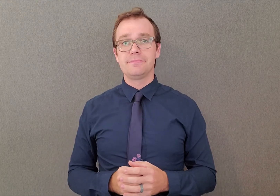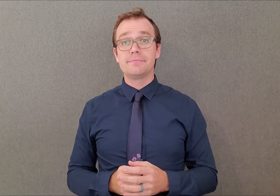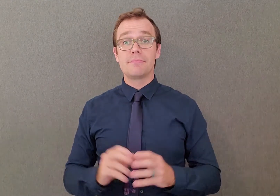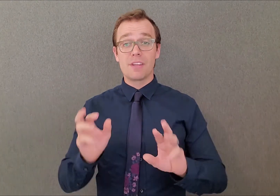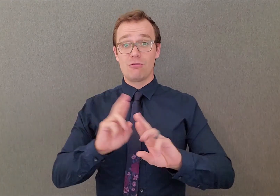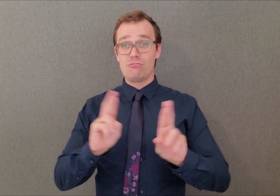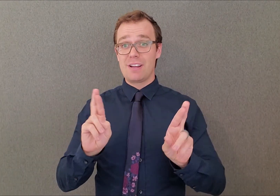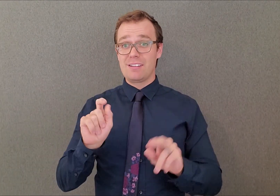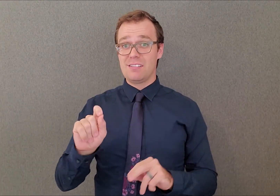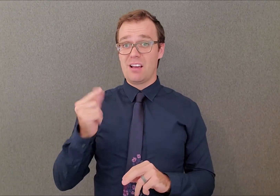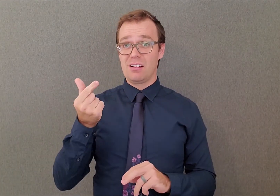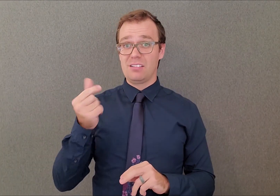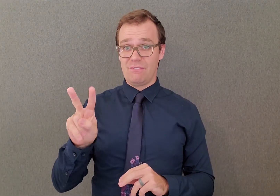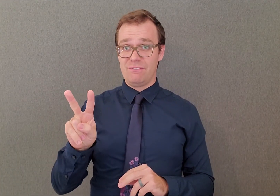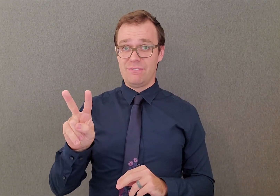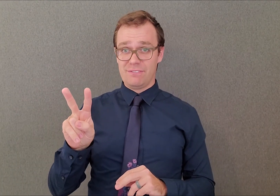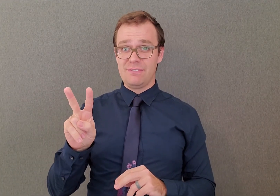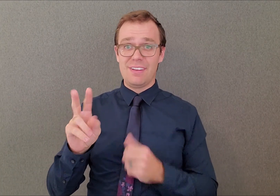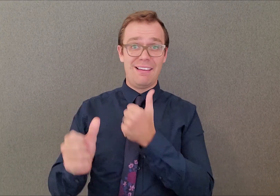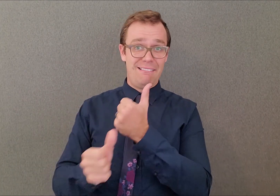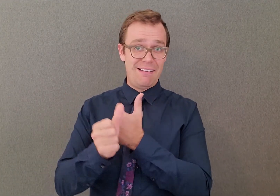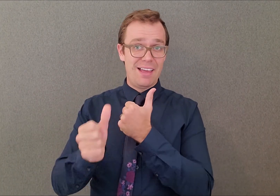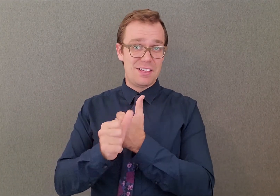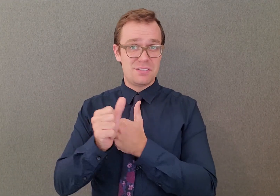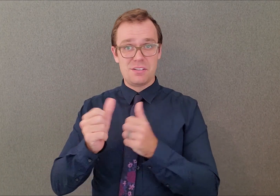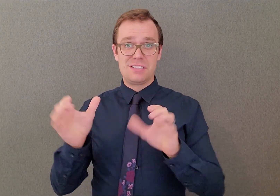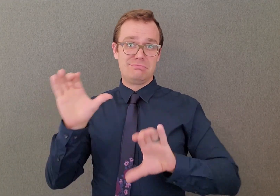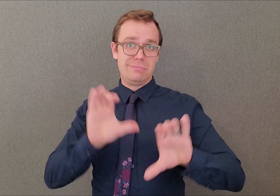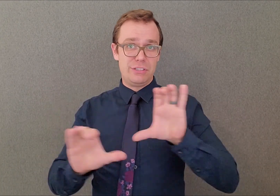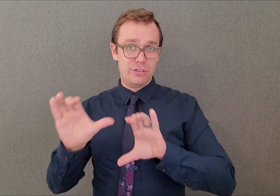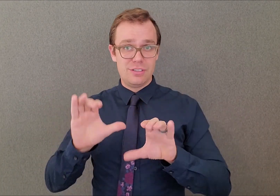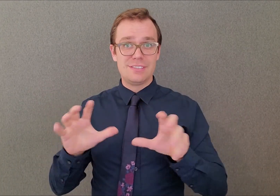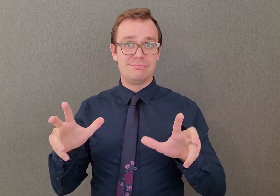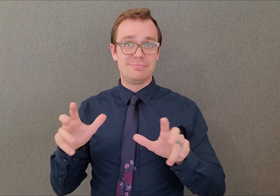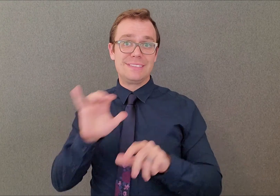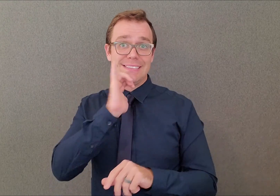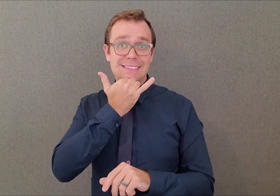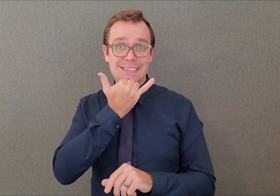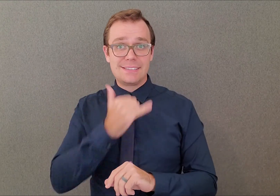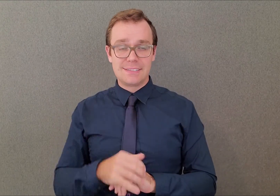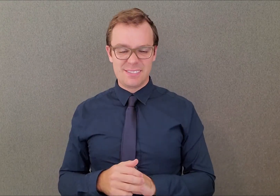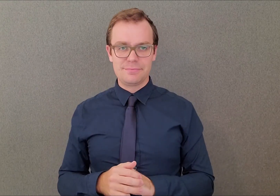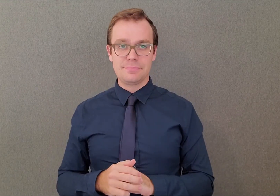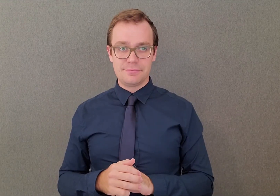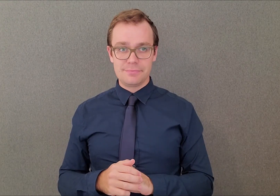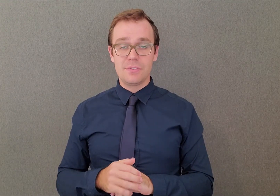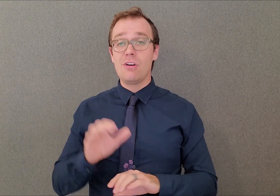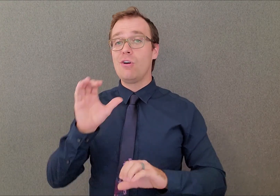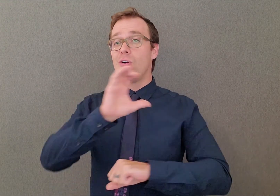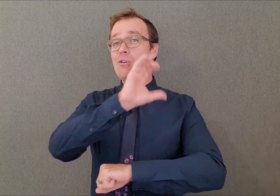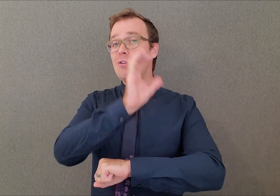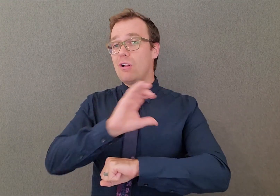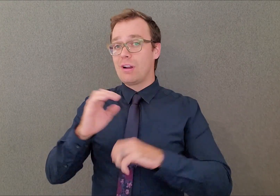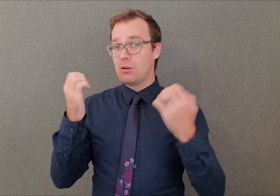Ready.gov, hazardous materials incidents, Colorado emergency planning commission,